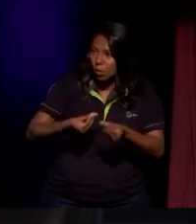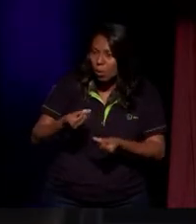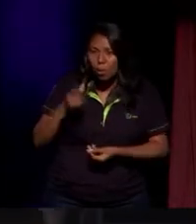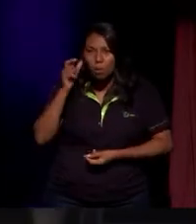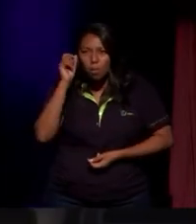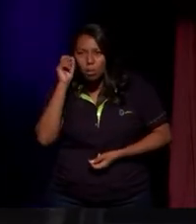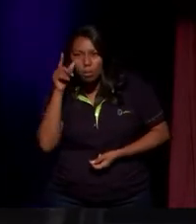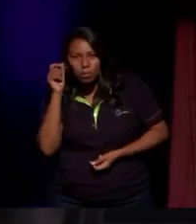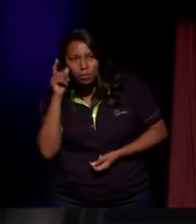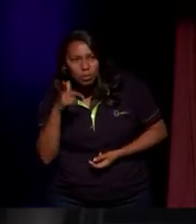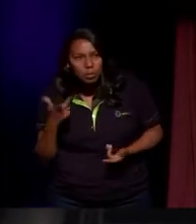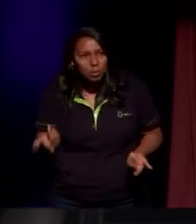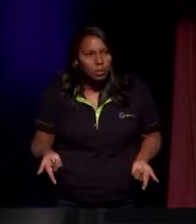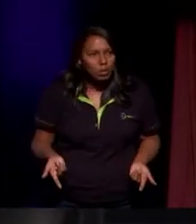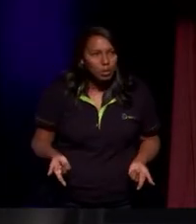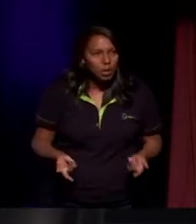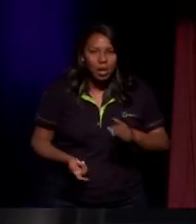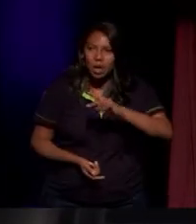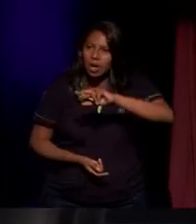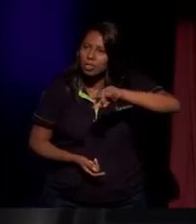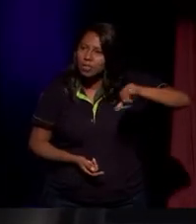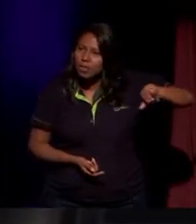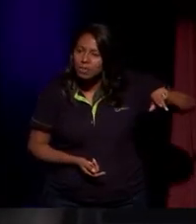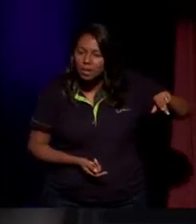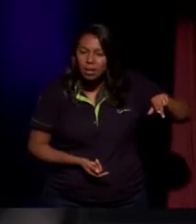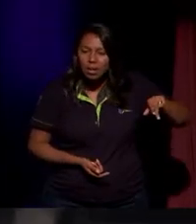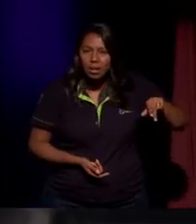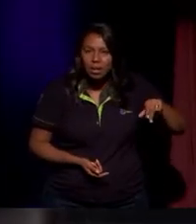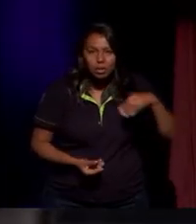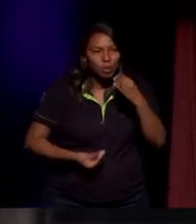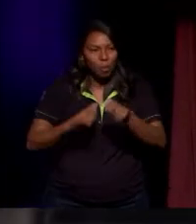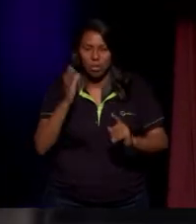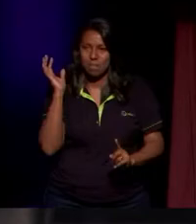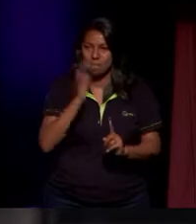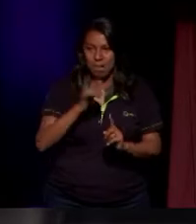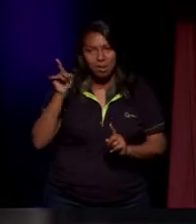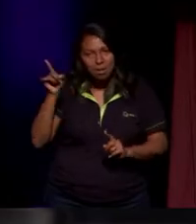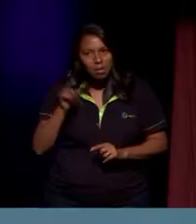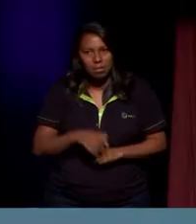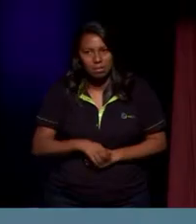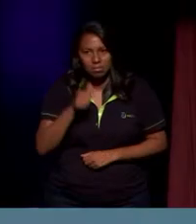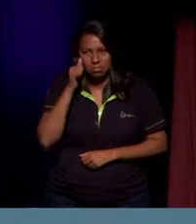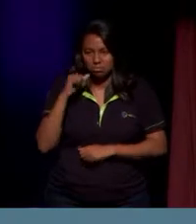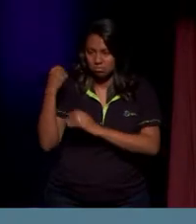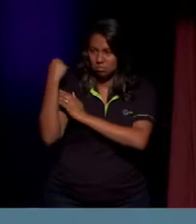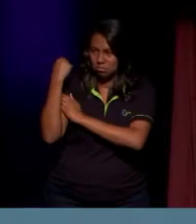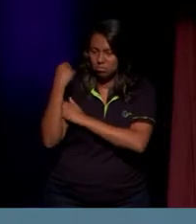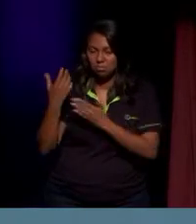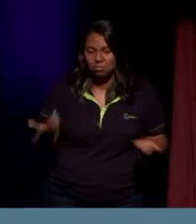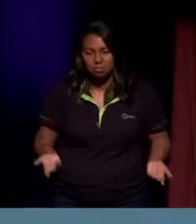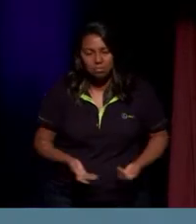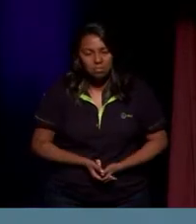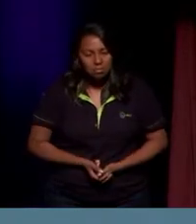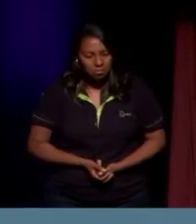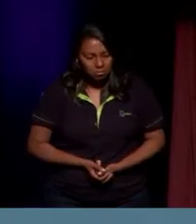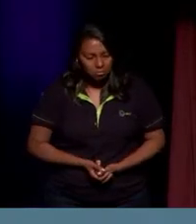have diversity issues impacted on feminism? So,